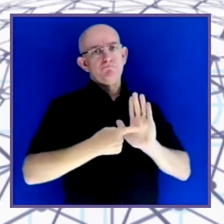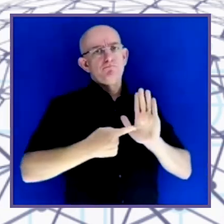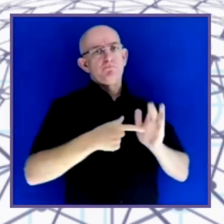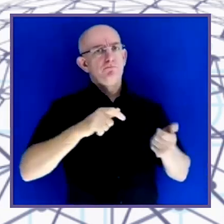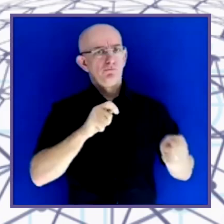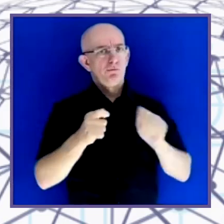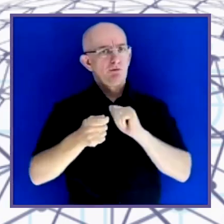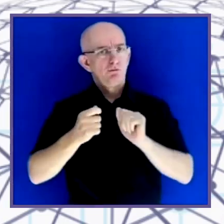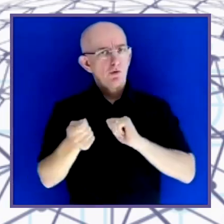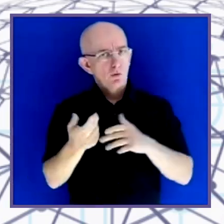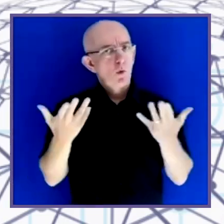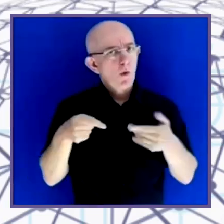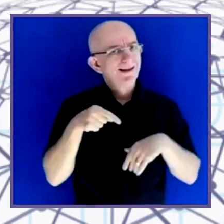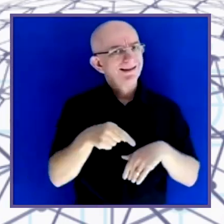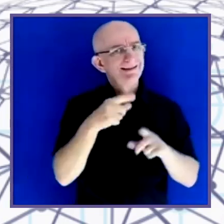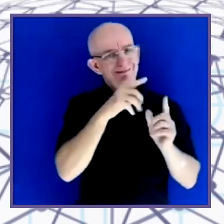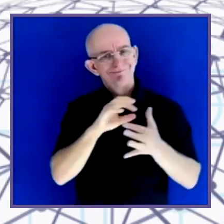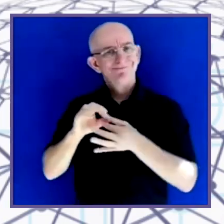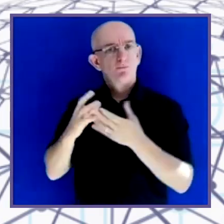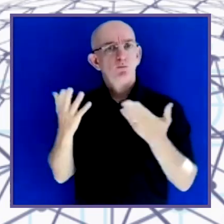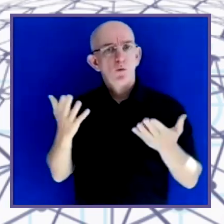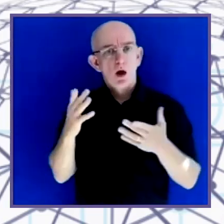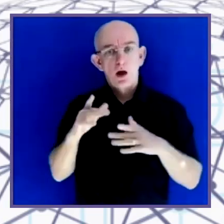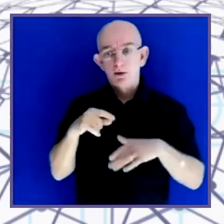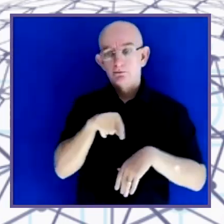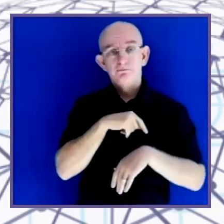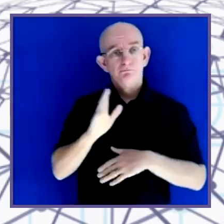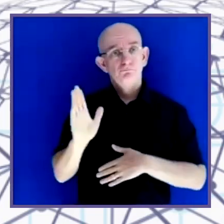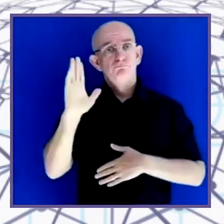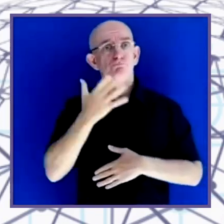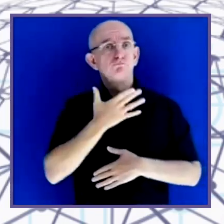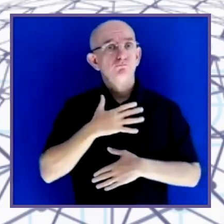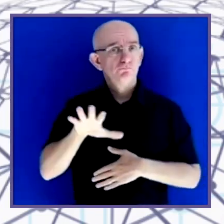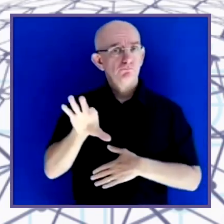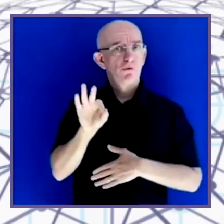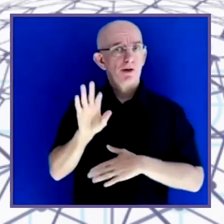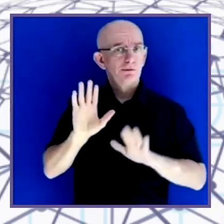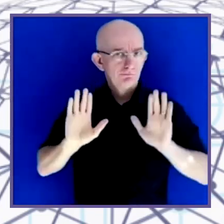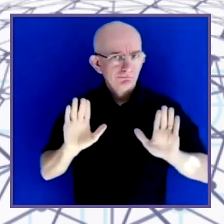and make certain choices for certain amount of people. So the point that I want to make maybe